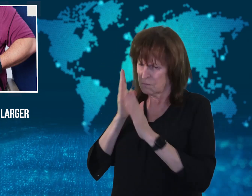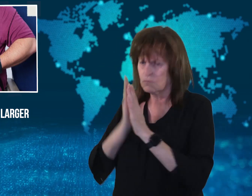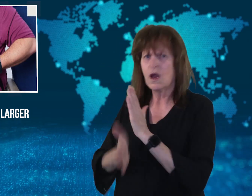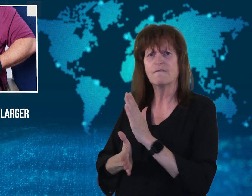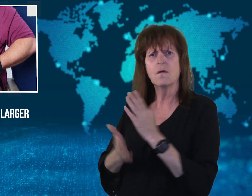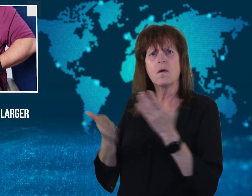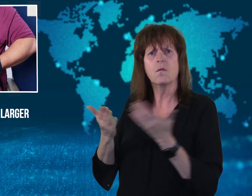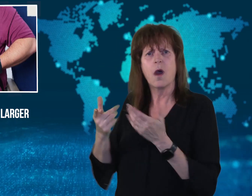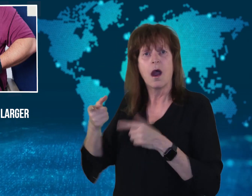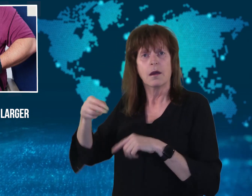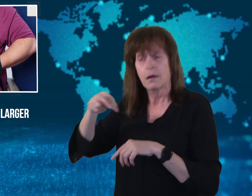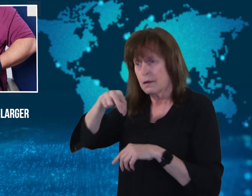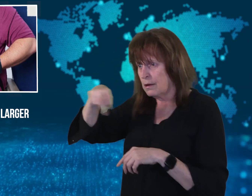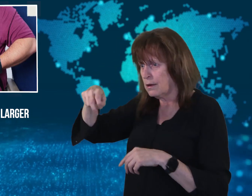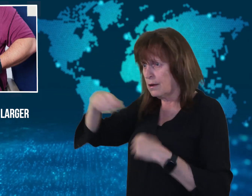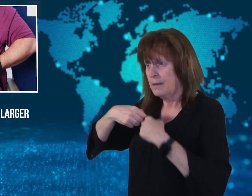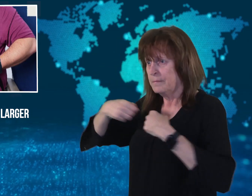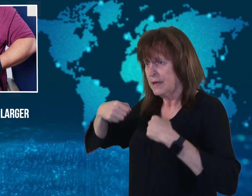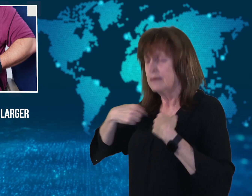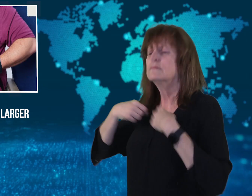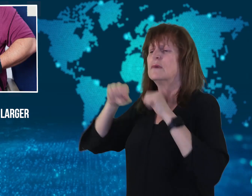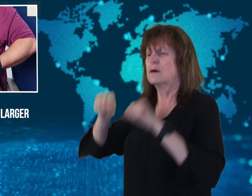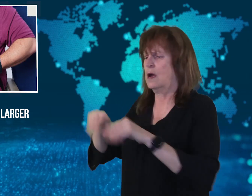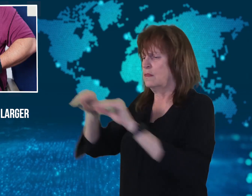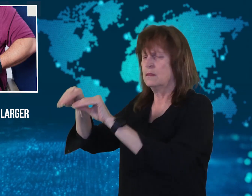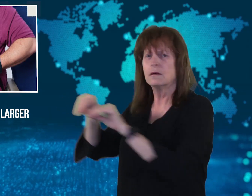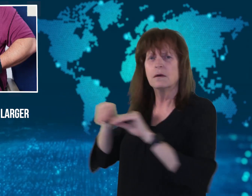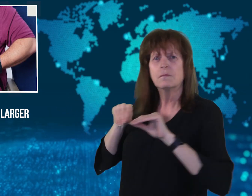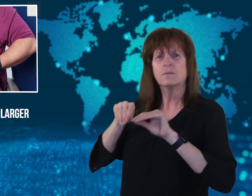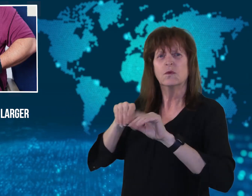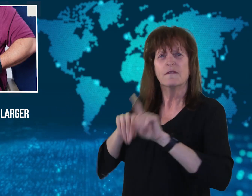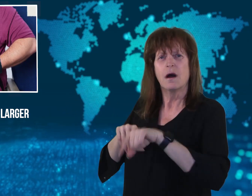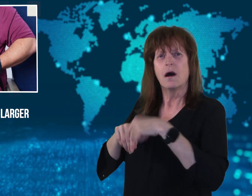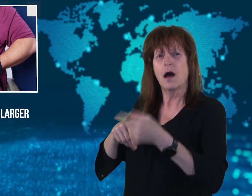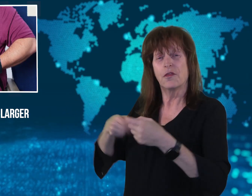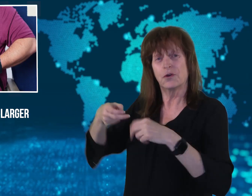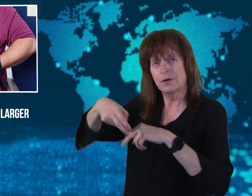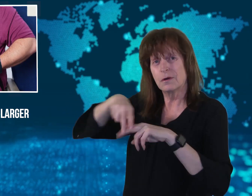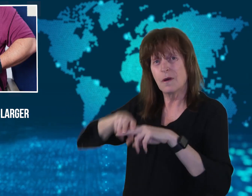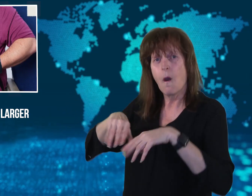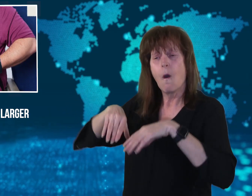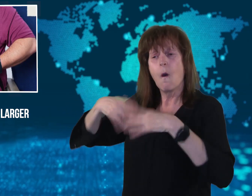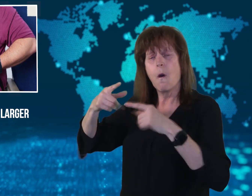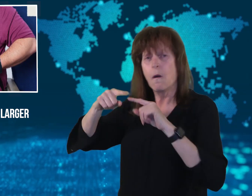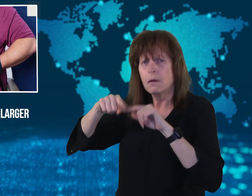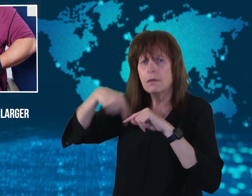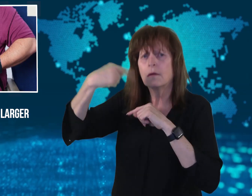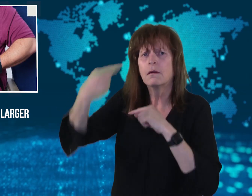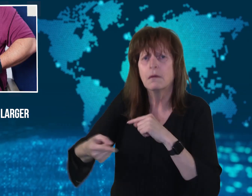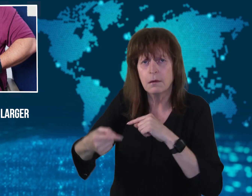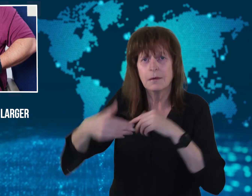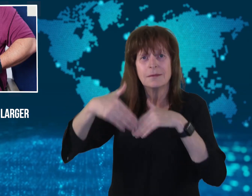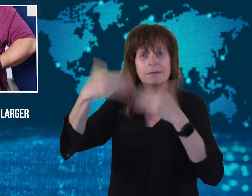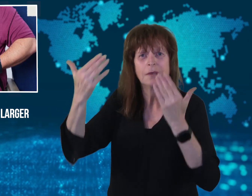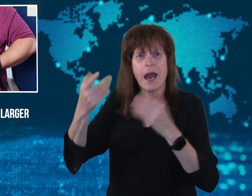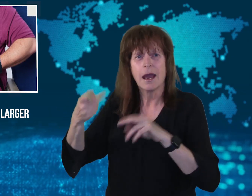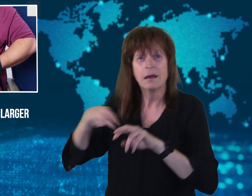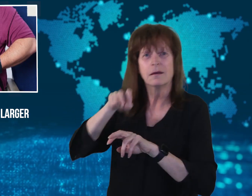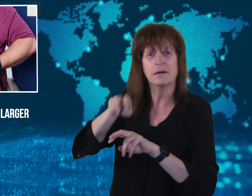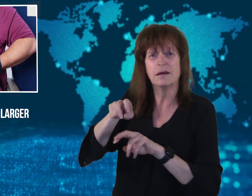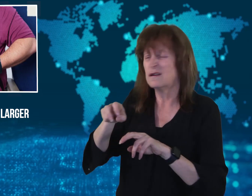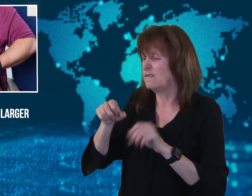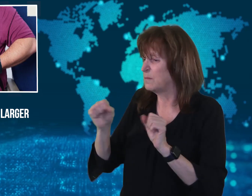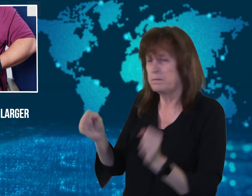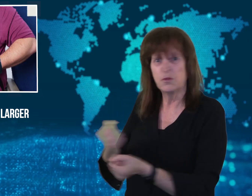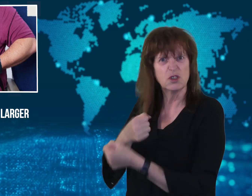Some airlines even reserve the right to move a person's flight to